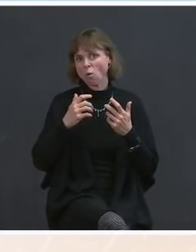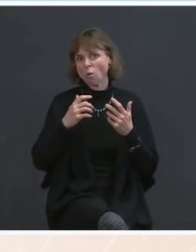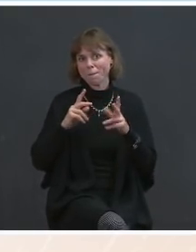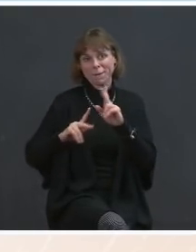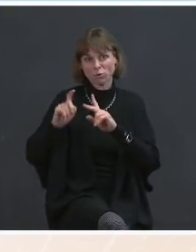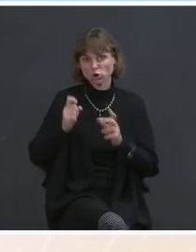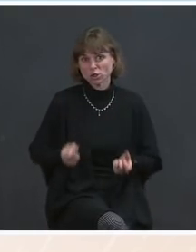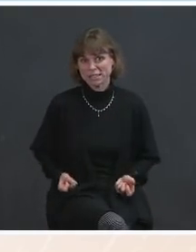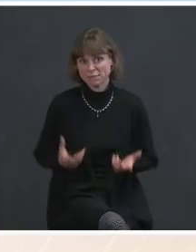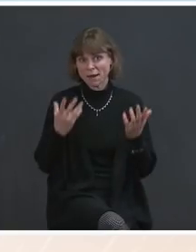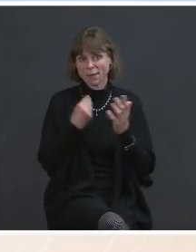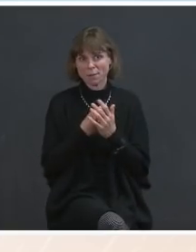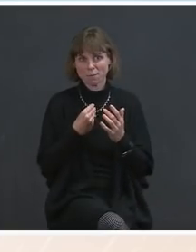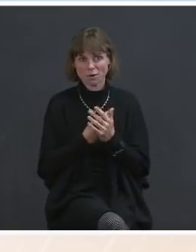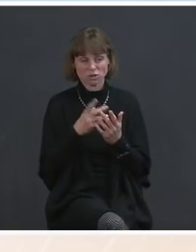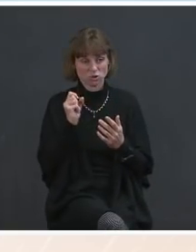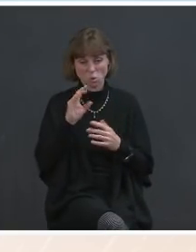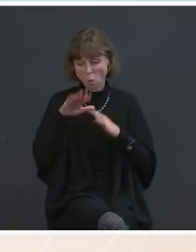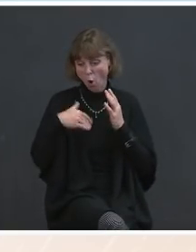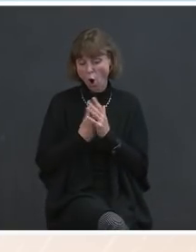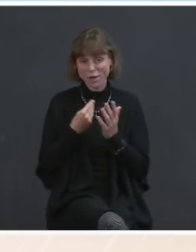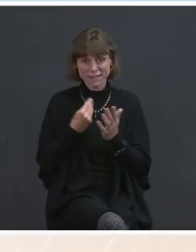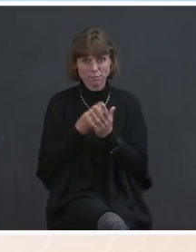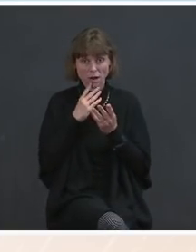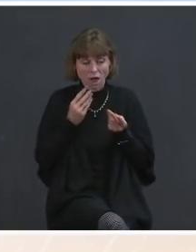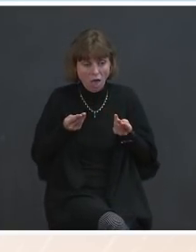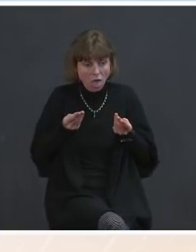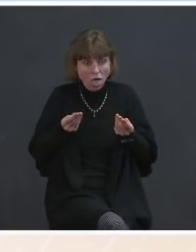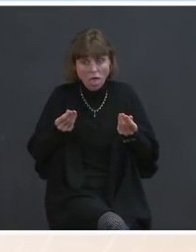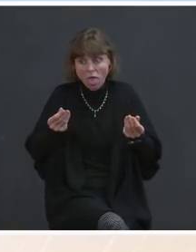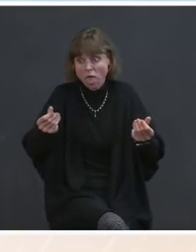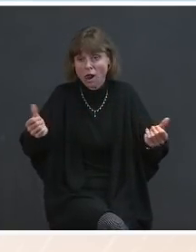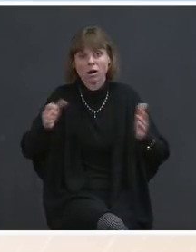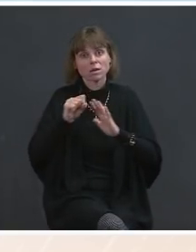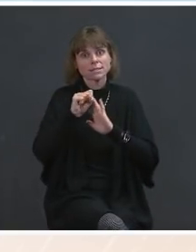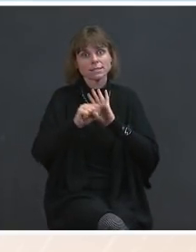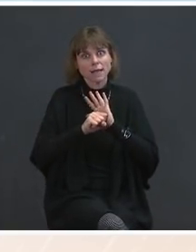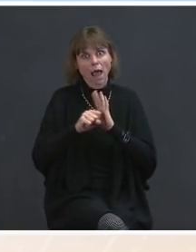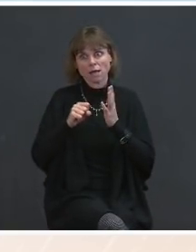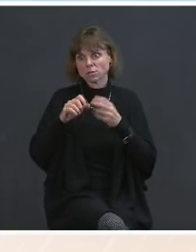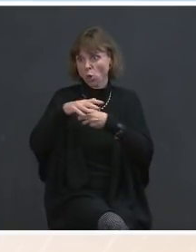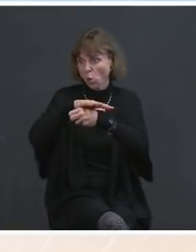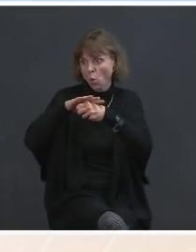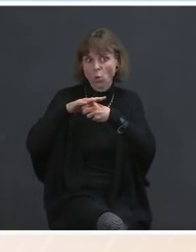coursing through states and localities and cities. Does the President have any sort of preferences?